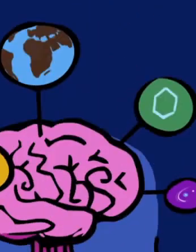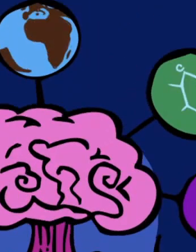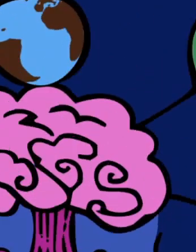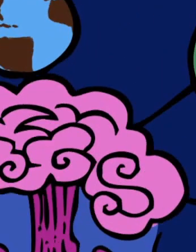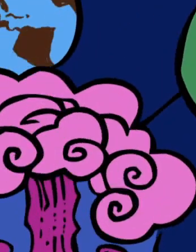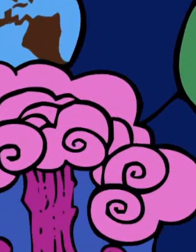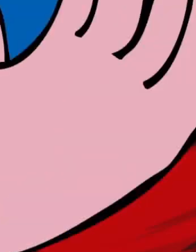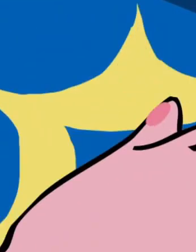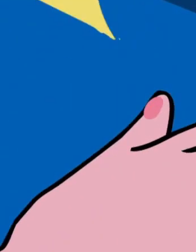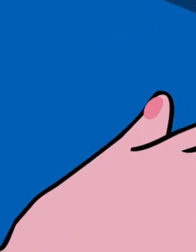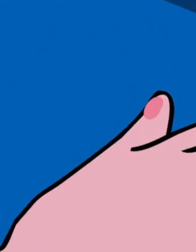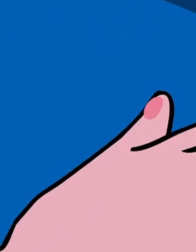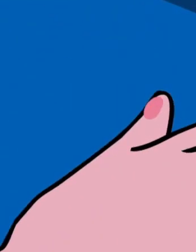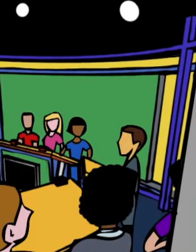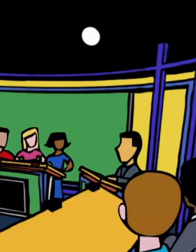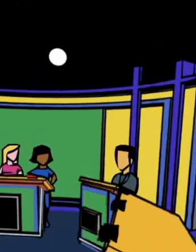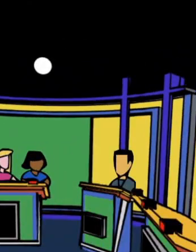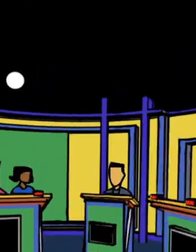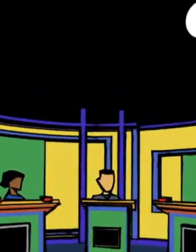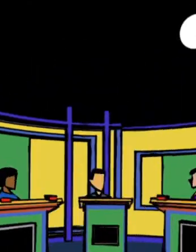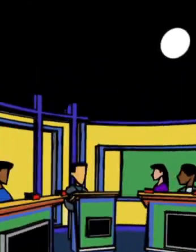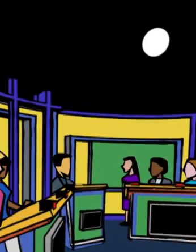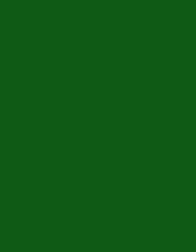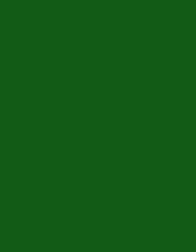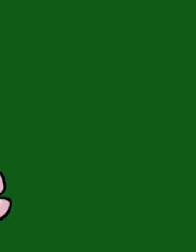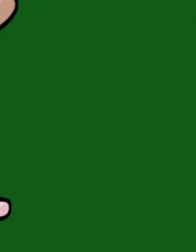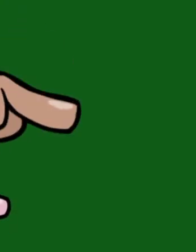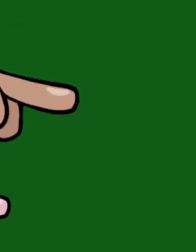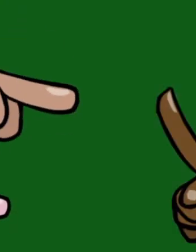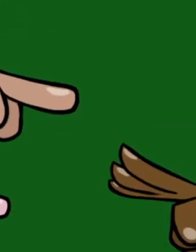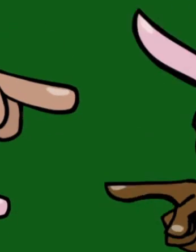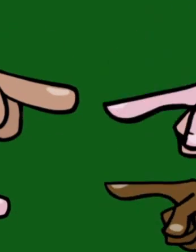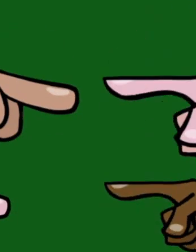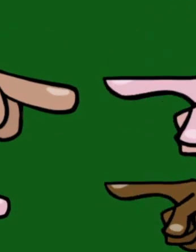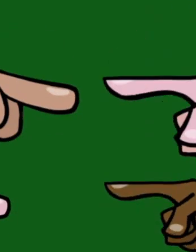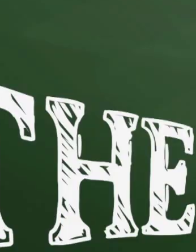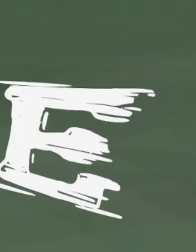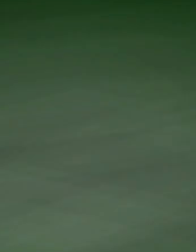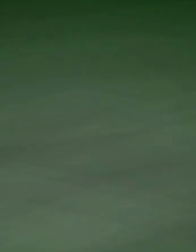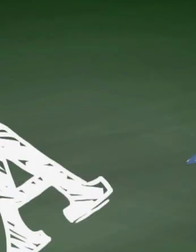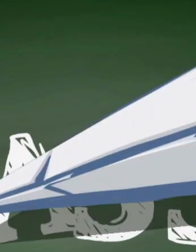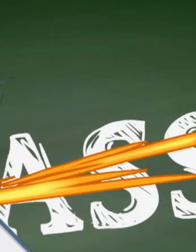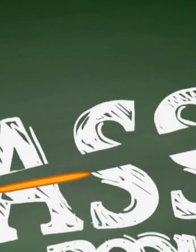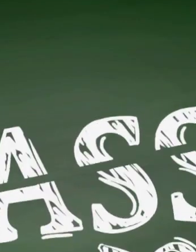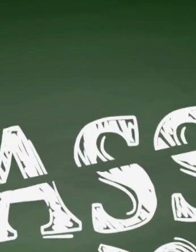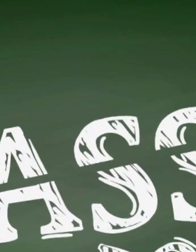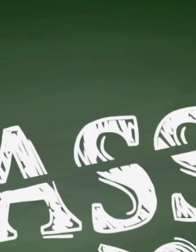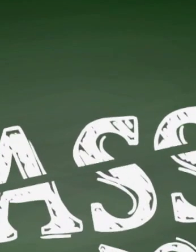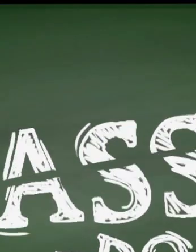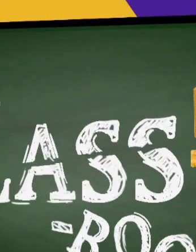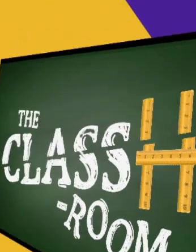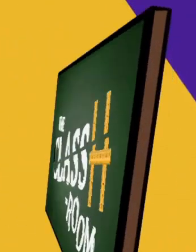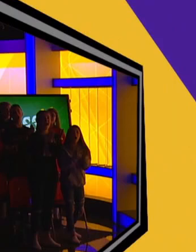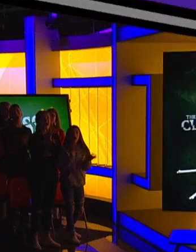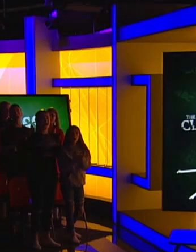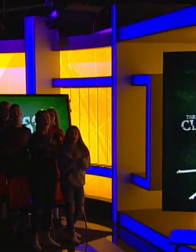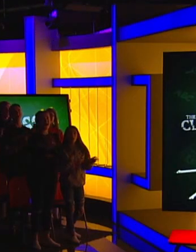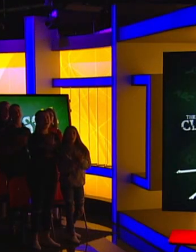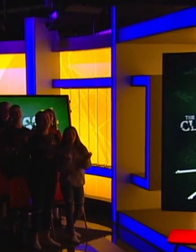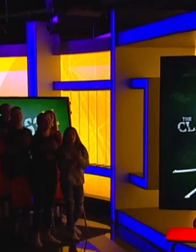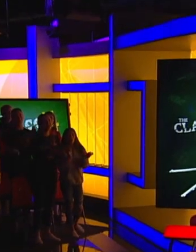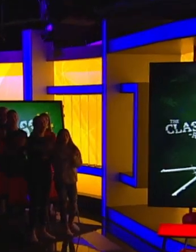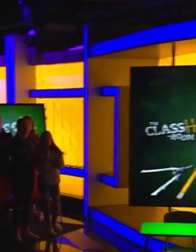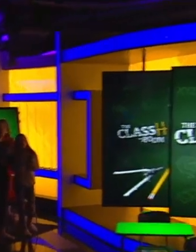GRAB NOTEBOOK GRAB A PEN, DO YOUR HOMEWORK AND TELL A FRIEND.